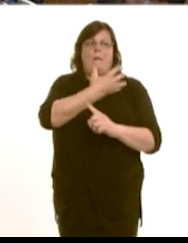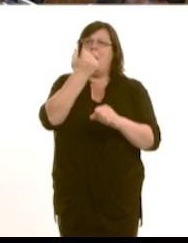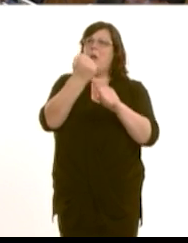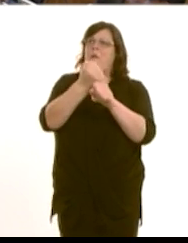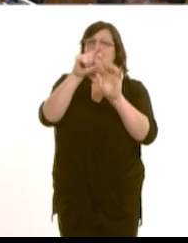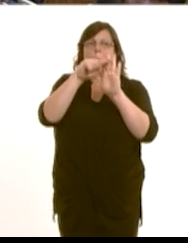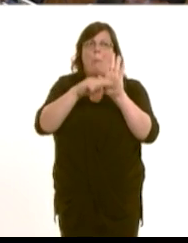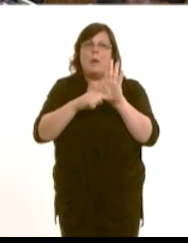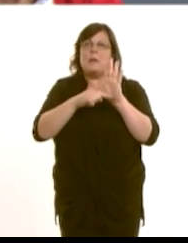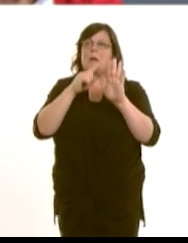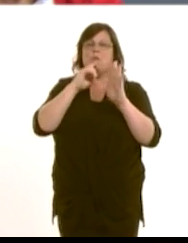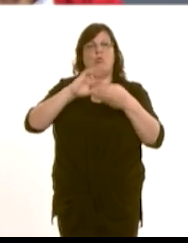a legal jurisdiction.